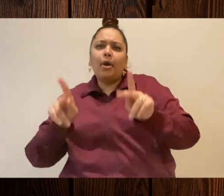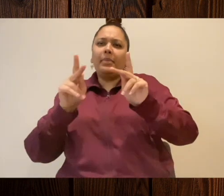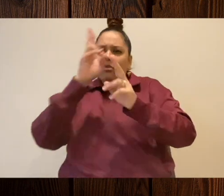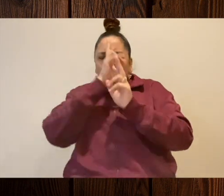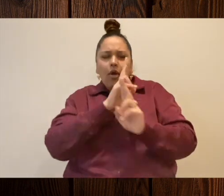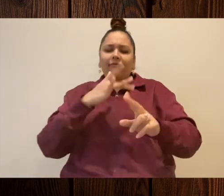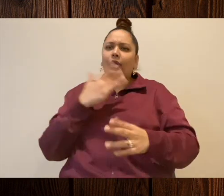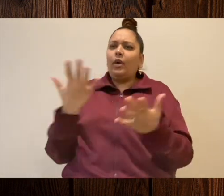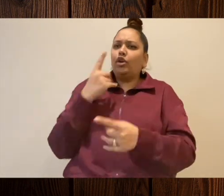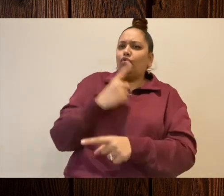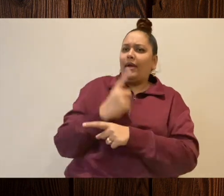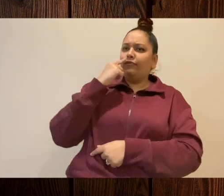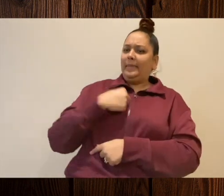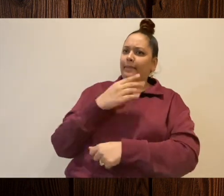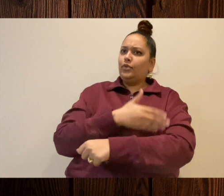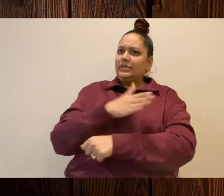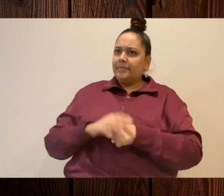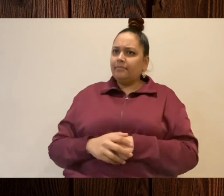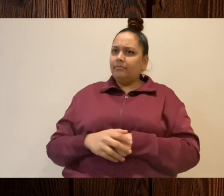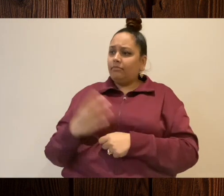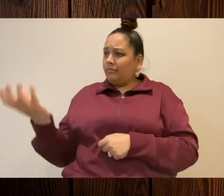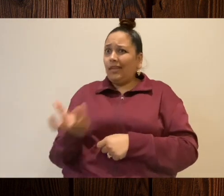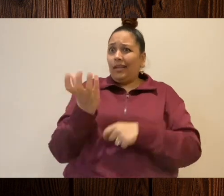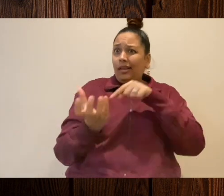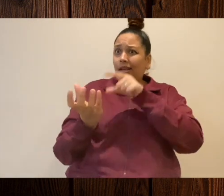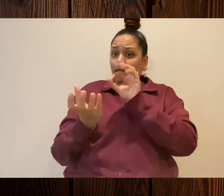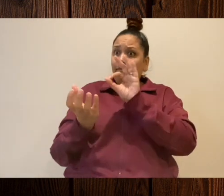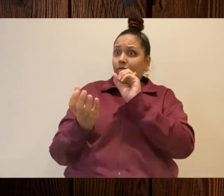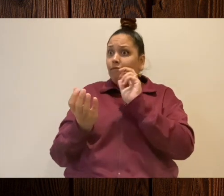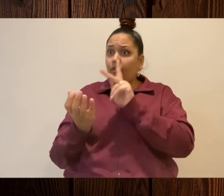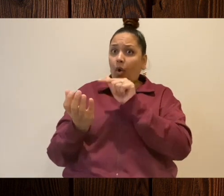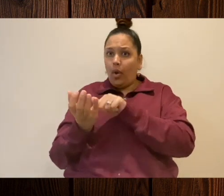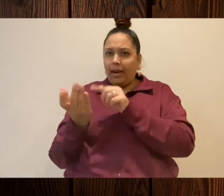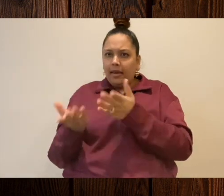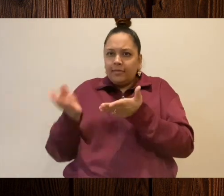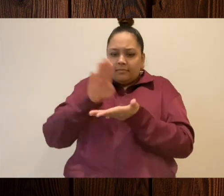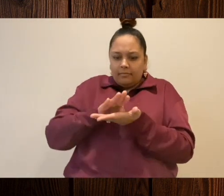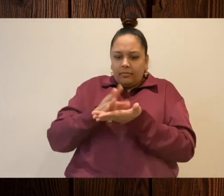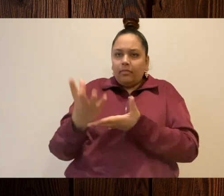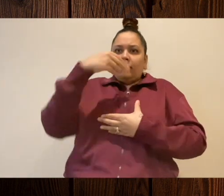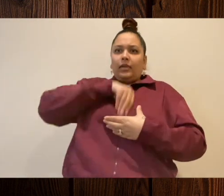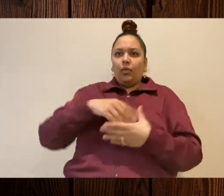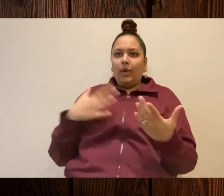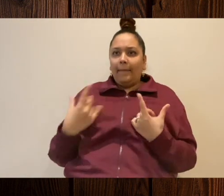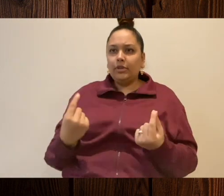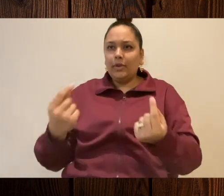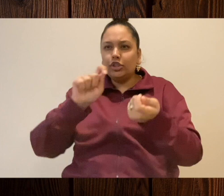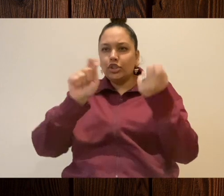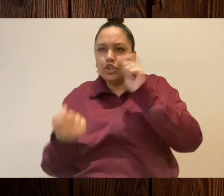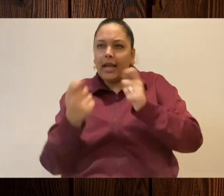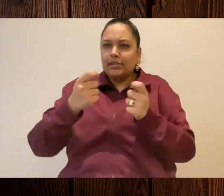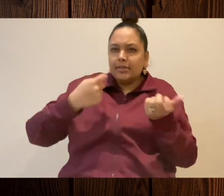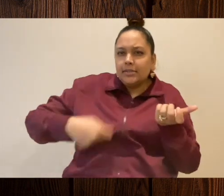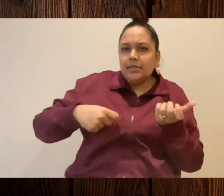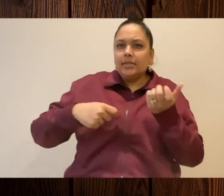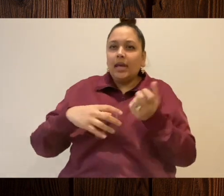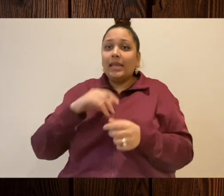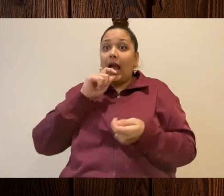started realising: “Oh, I mean, maybe India Arie was folk.” [vocalizing heavenly realization] Even